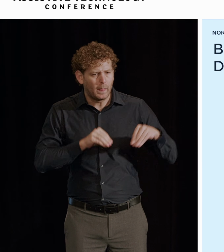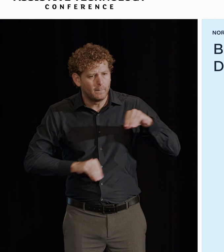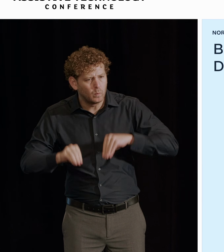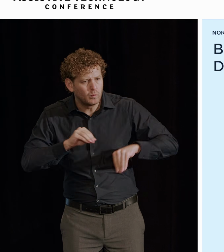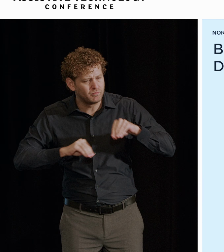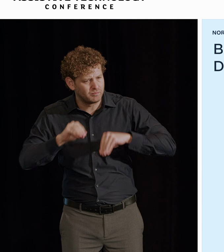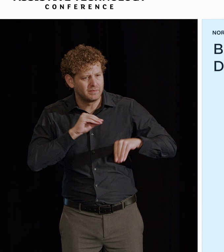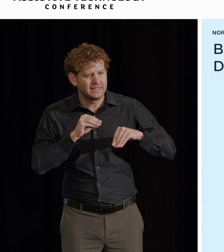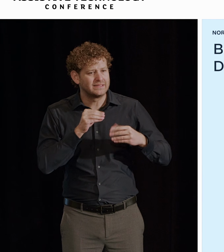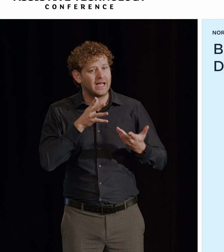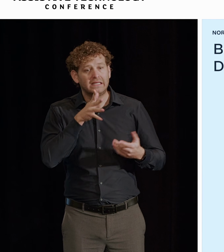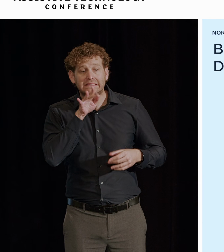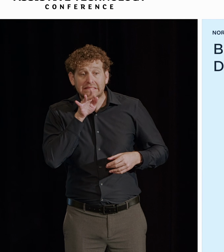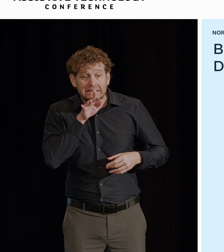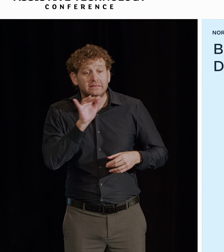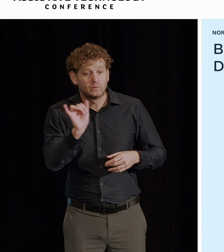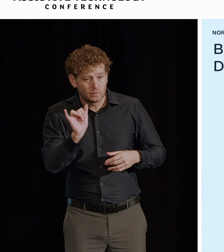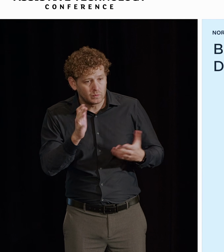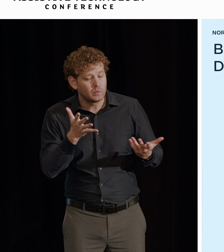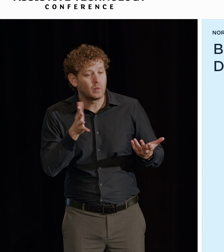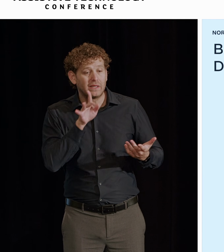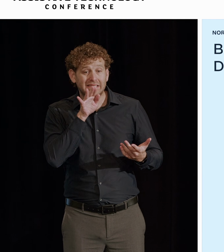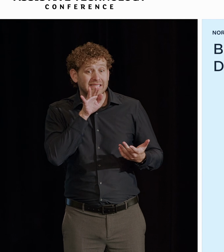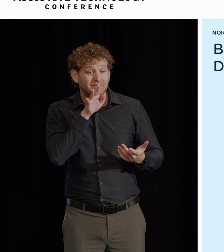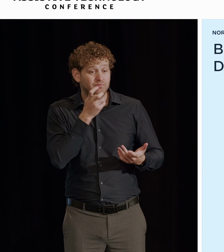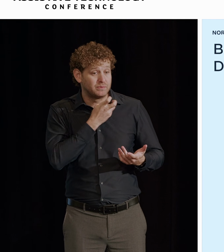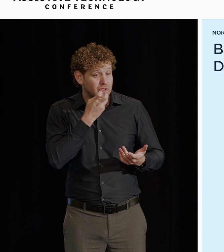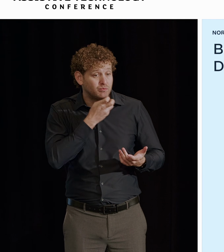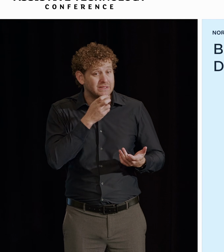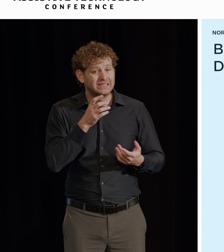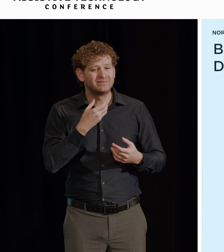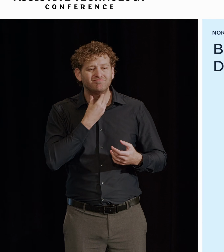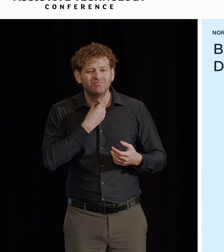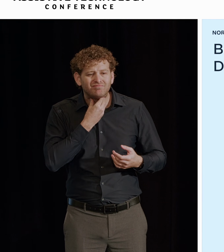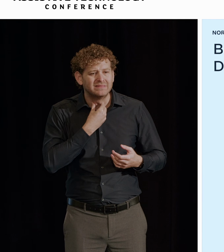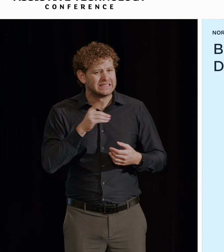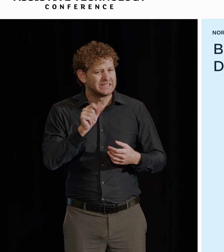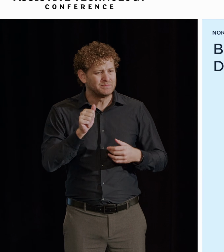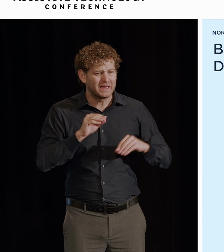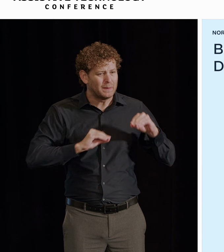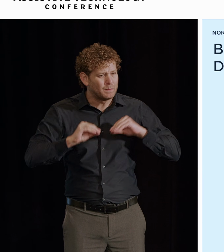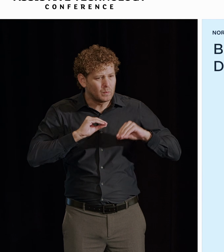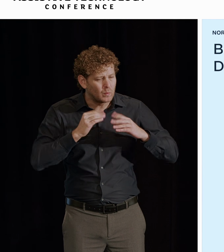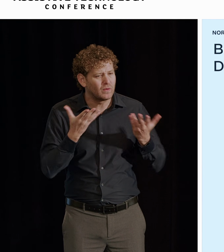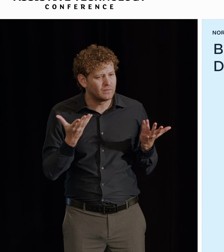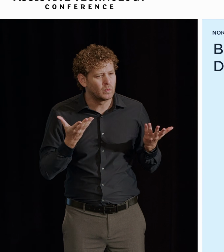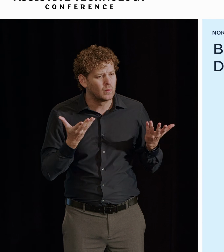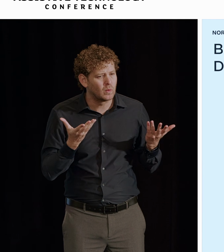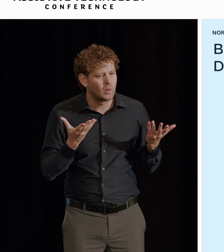right? For those that have speech disabilities, or again, physical disabilities, this value that is delivering for those.